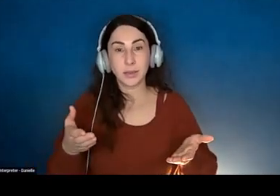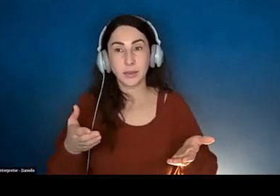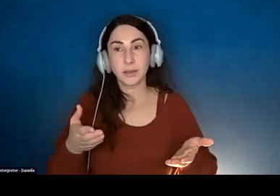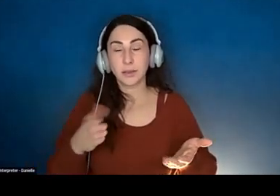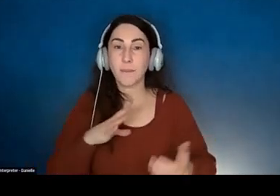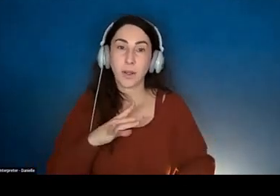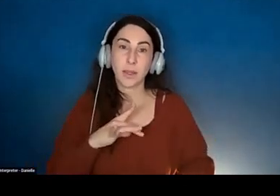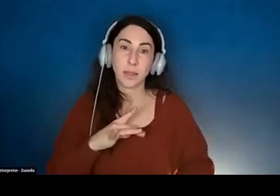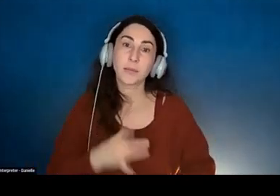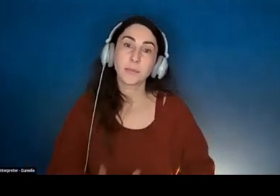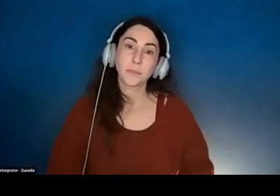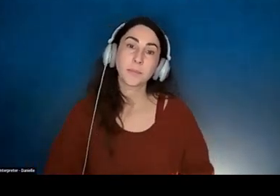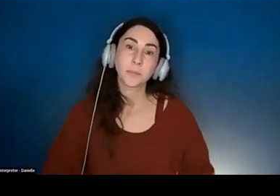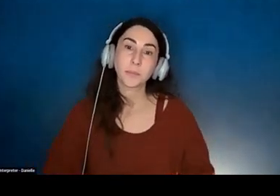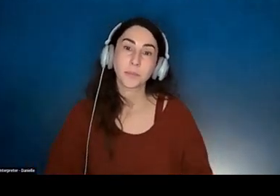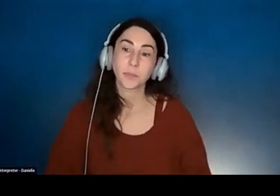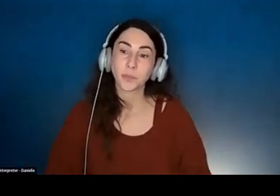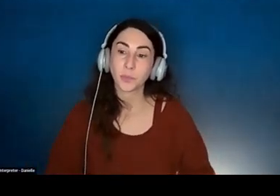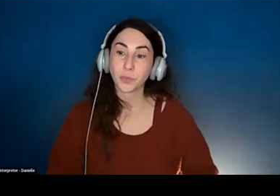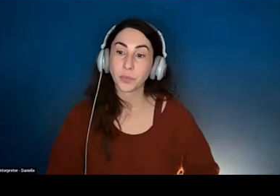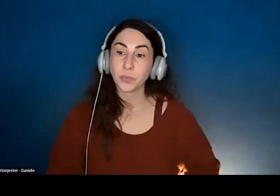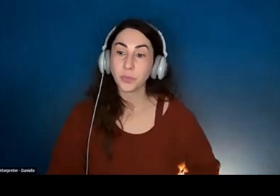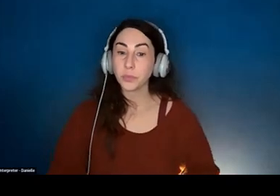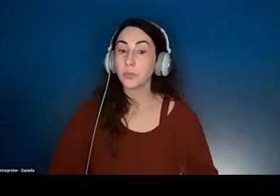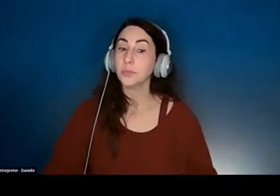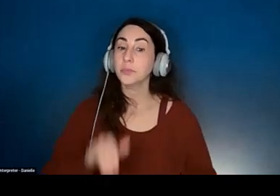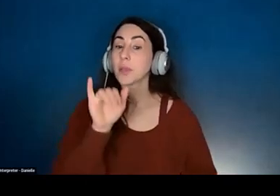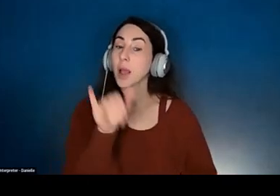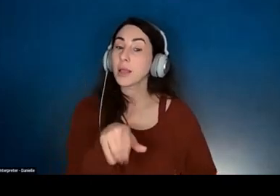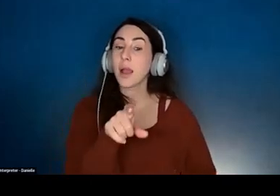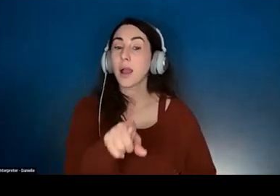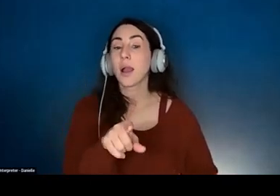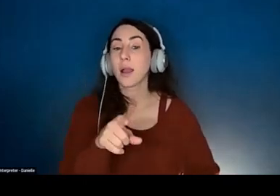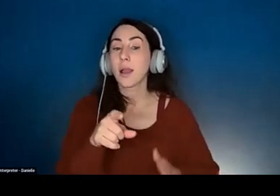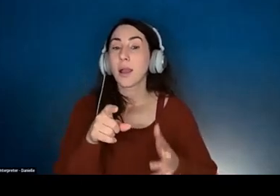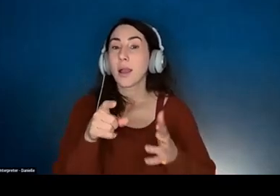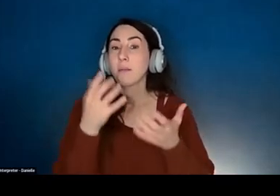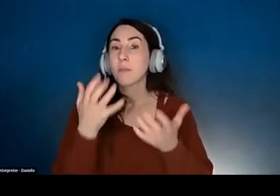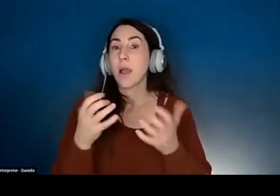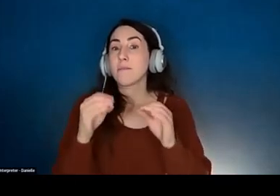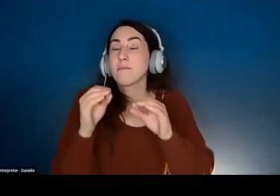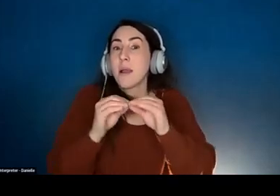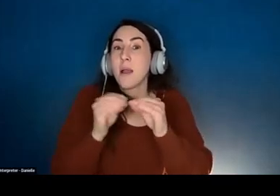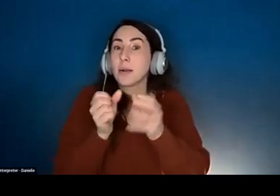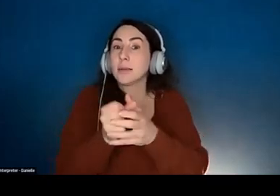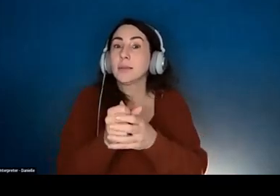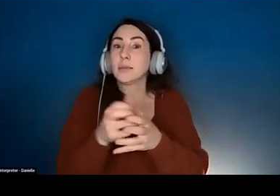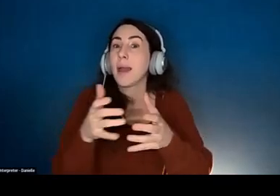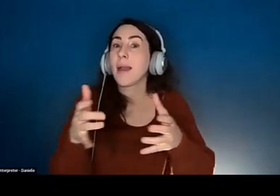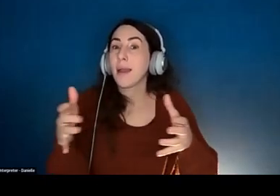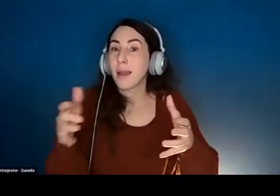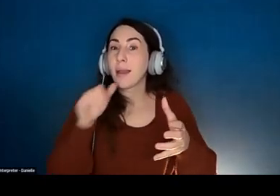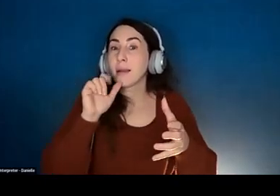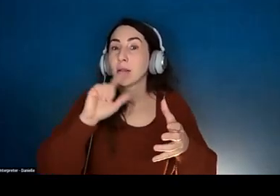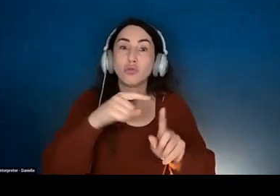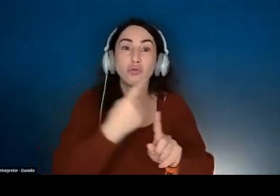and we are looking to expand this for folks outside of just our Money Follows a Person program.